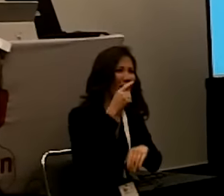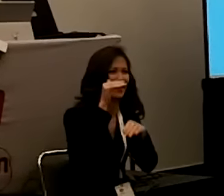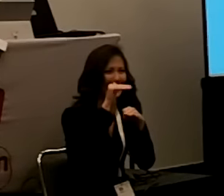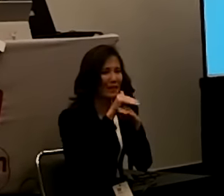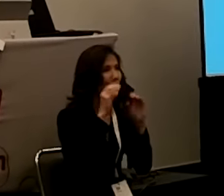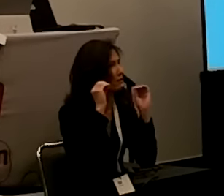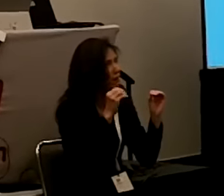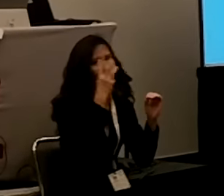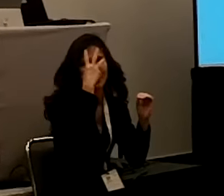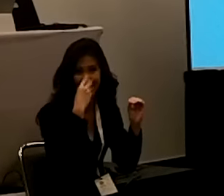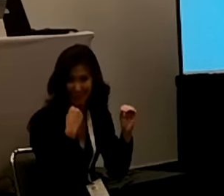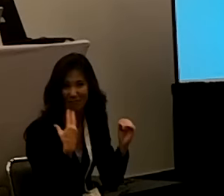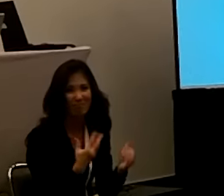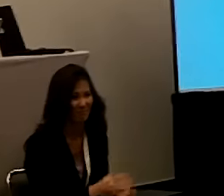Yeah, we...